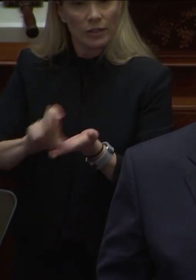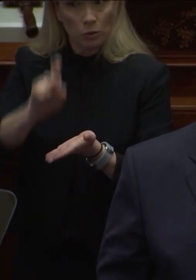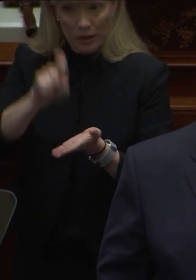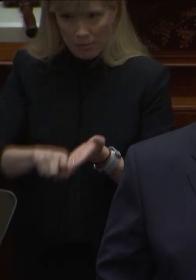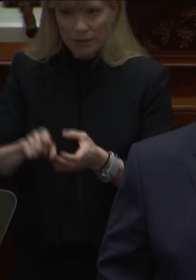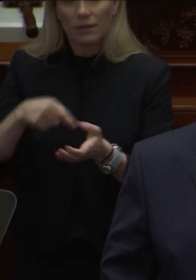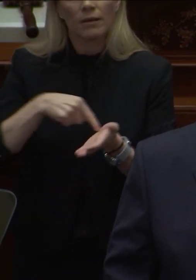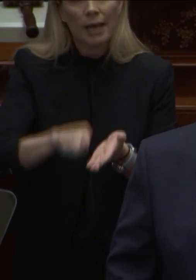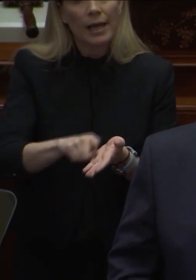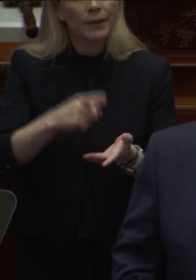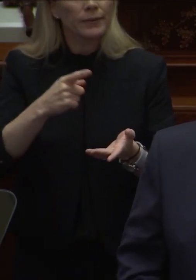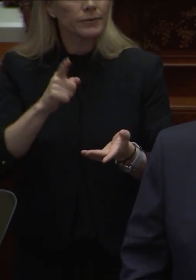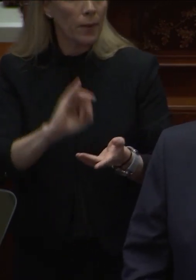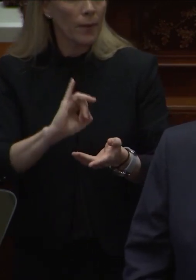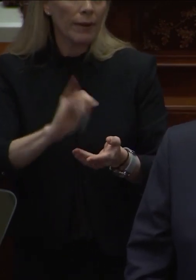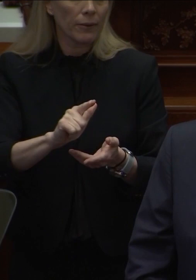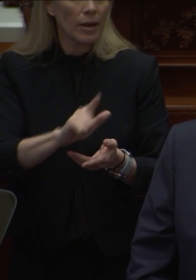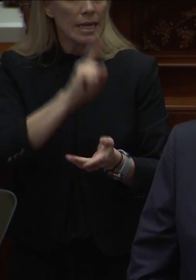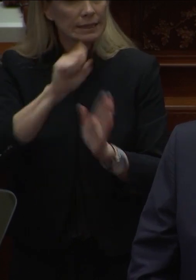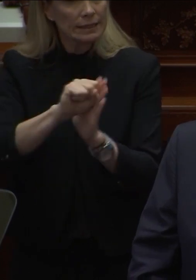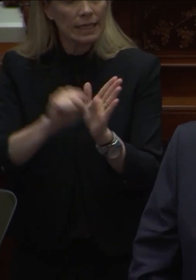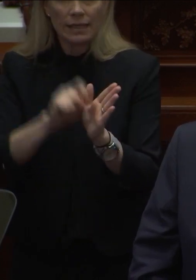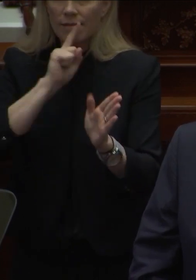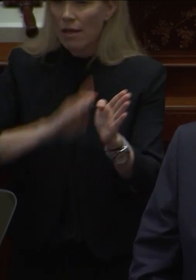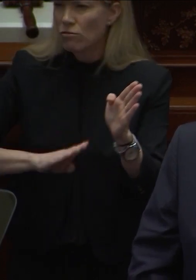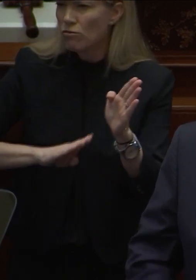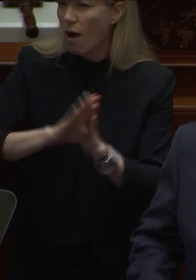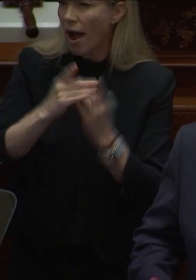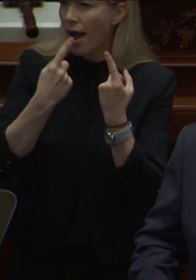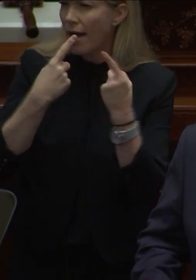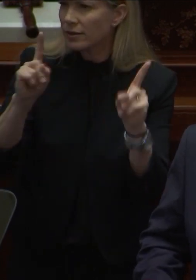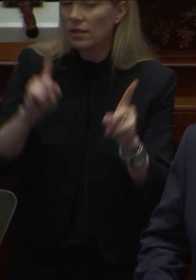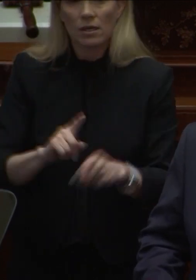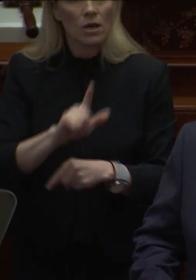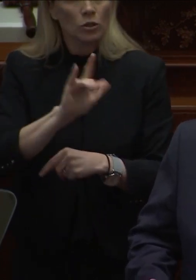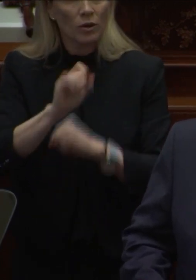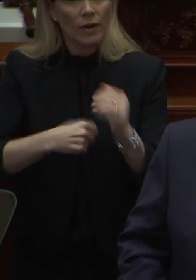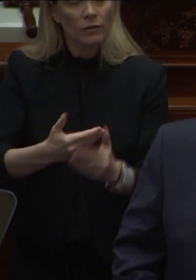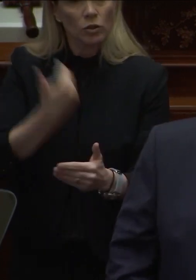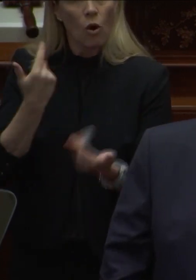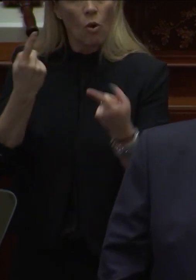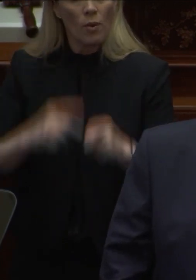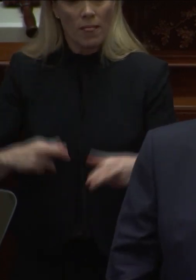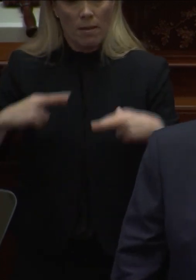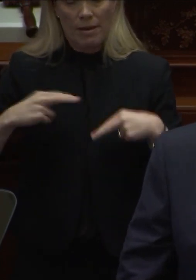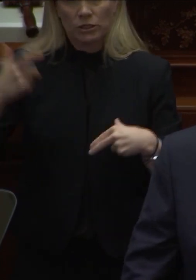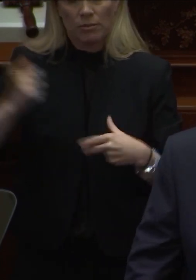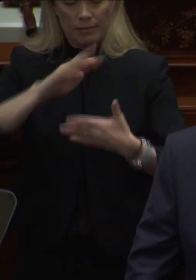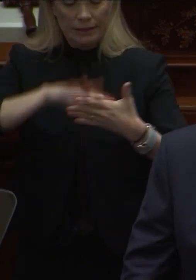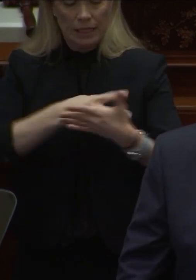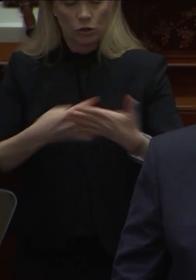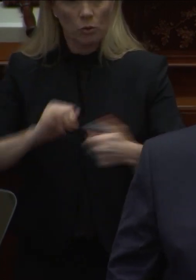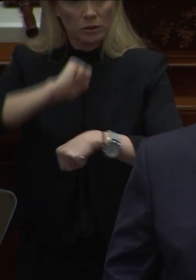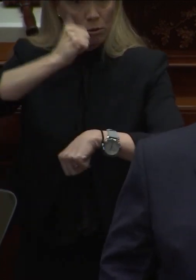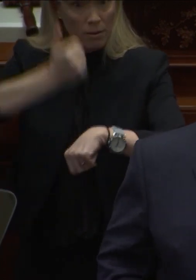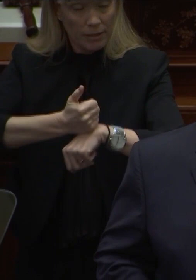DOES NOT CROWD OUT ALL THE OTHER INVESTMENTS WE MUST MAKE SO THAT ILLINOIS IS A STATE THAT THRIVES.